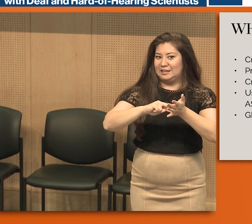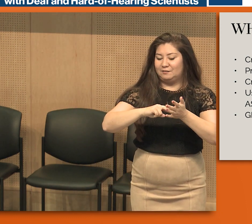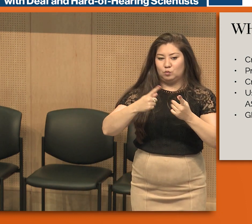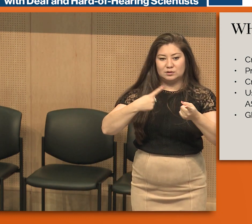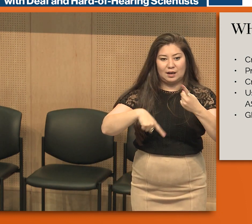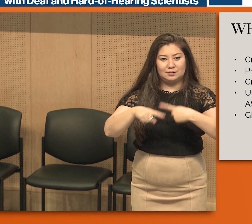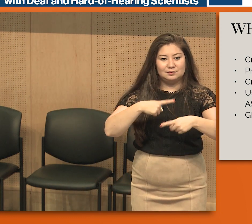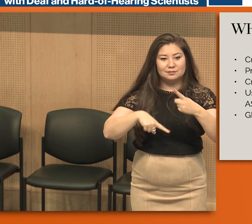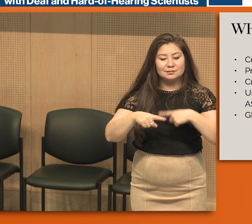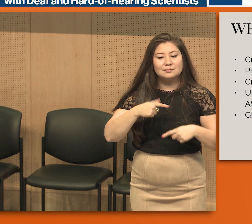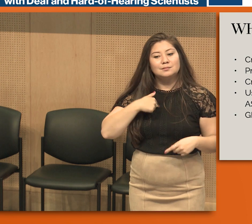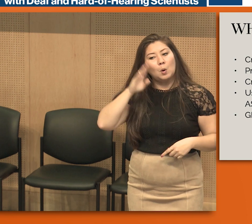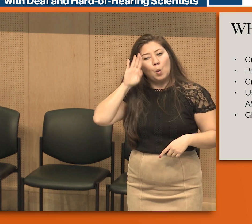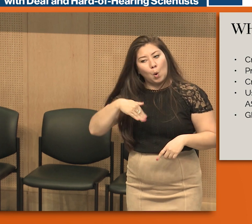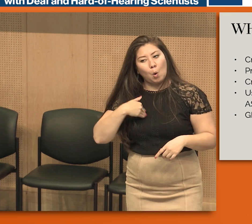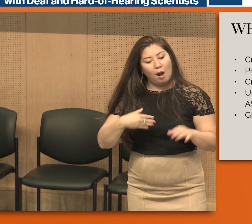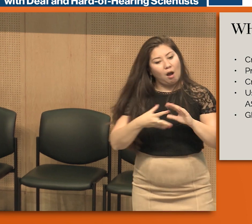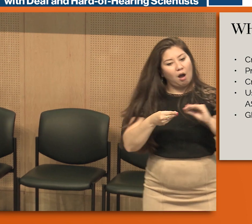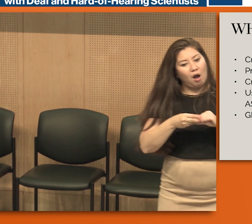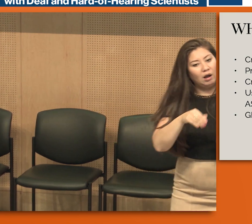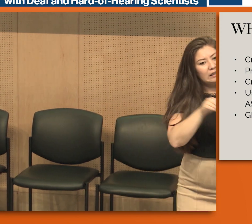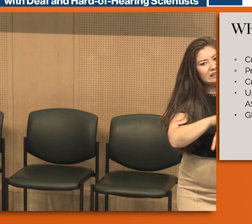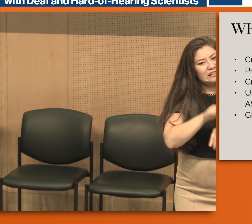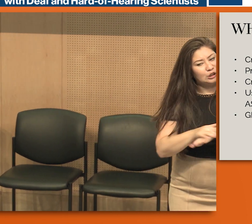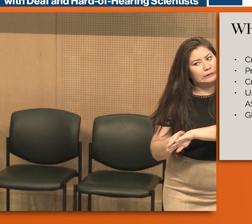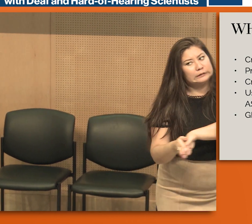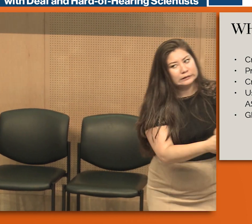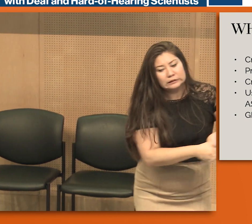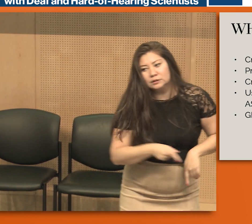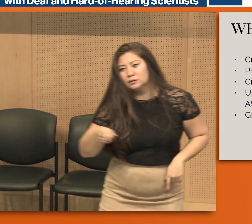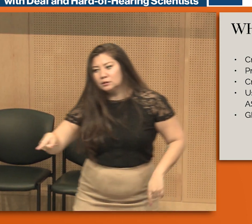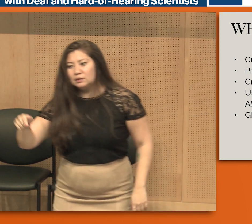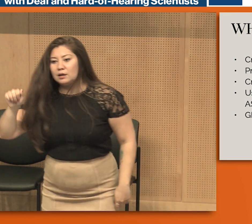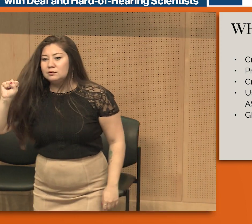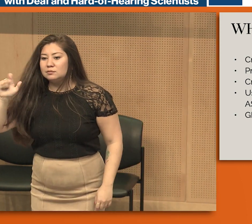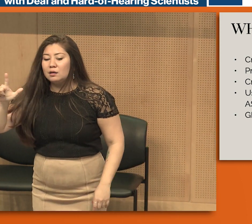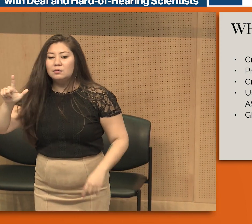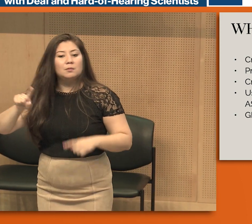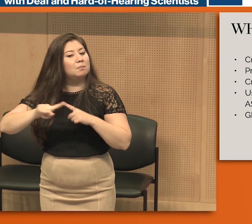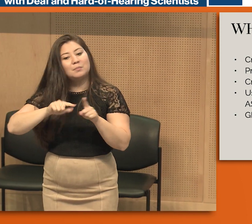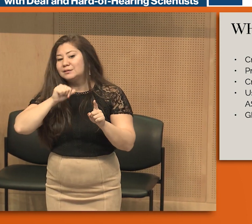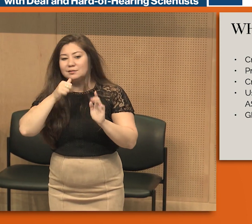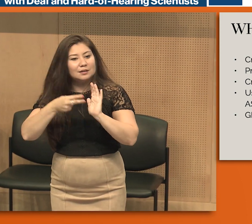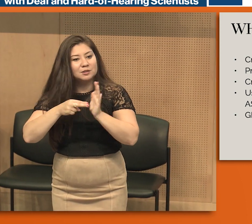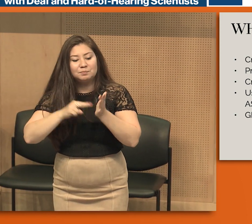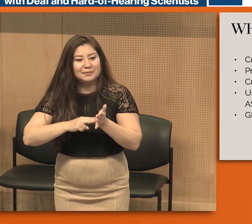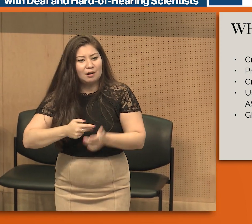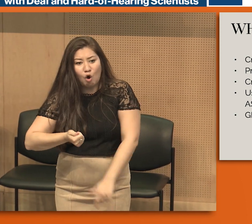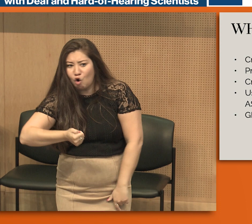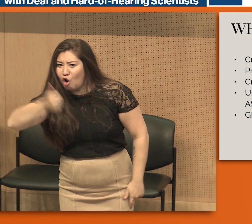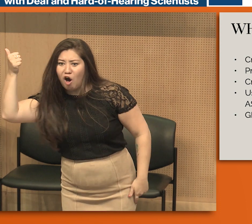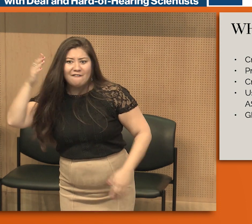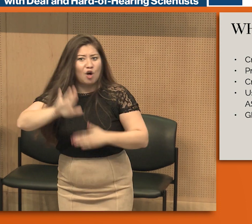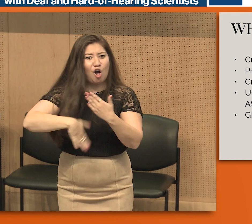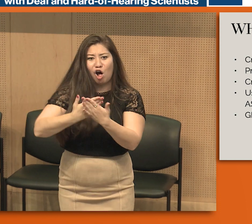Create meaningful signs. I know that I've said we need to get away from only using